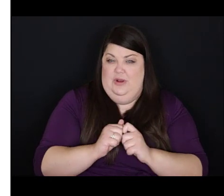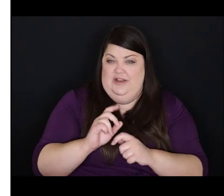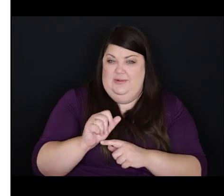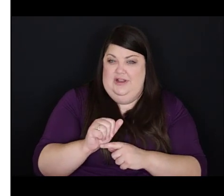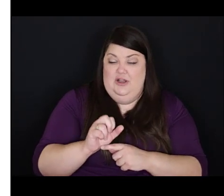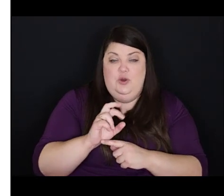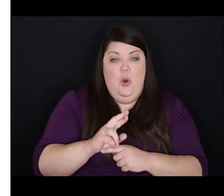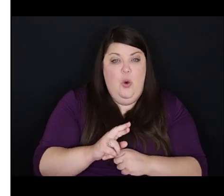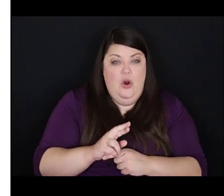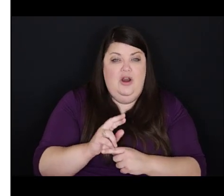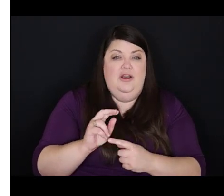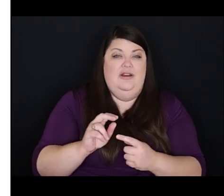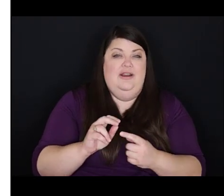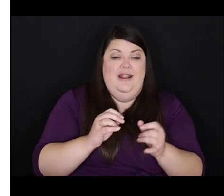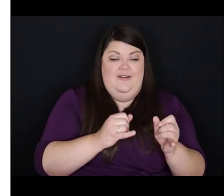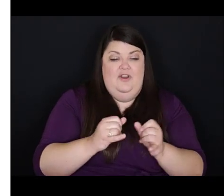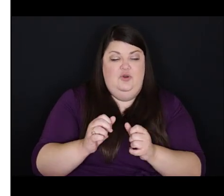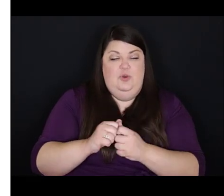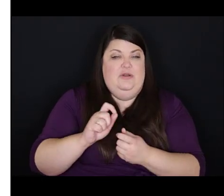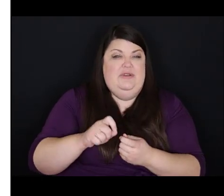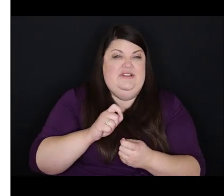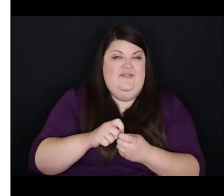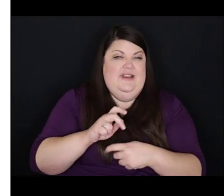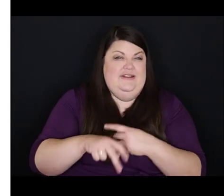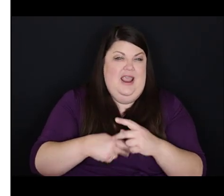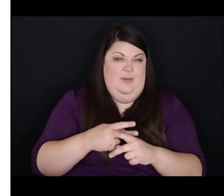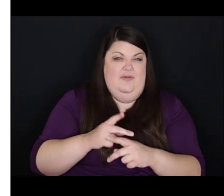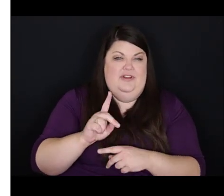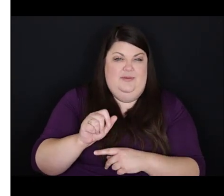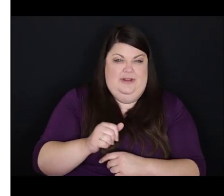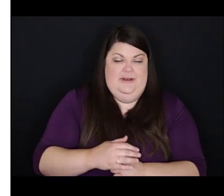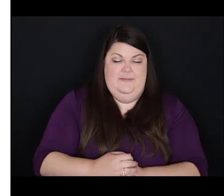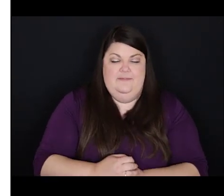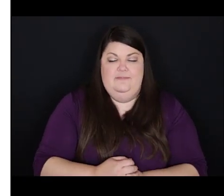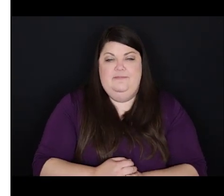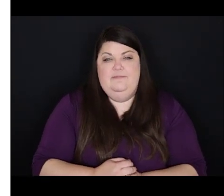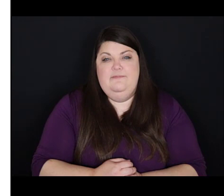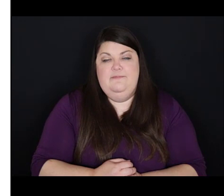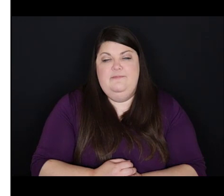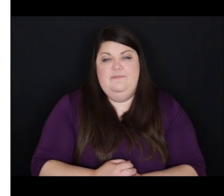with a specific type of disabilities; Ensure the Description indicates that